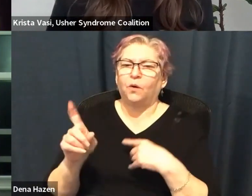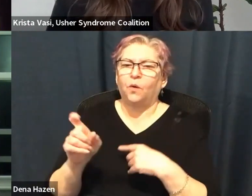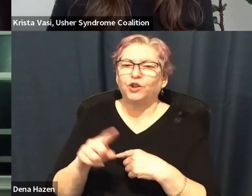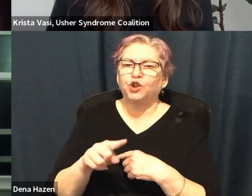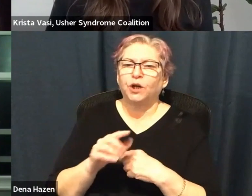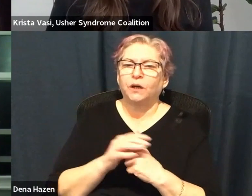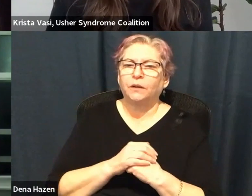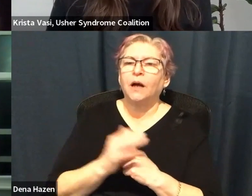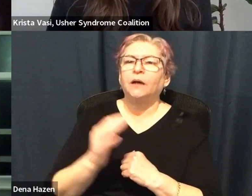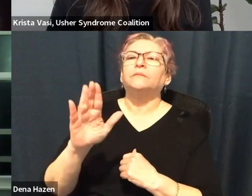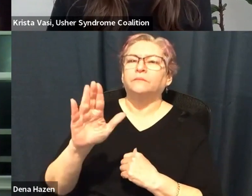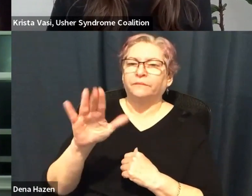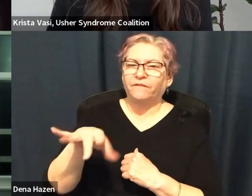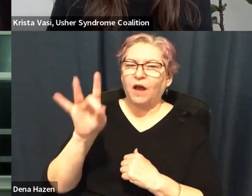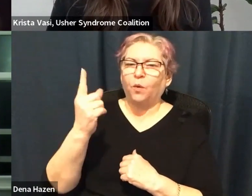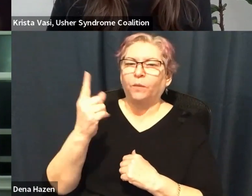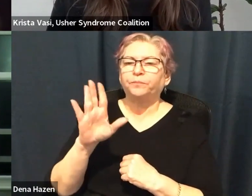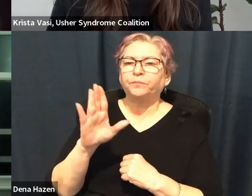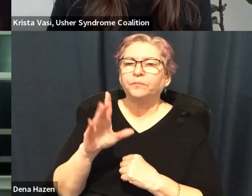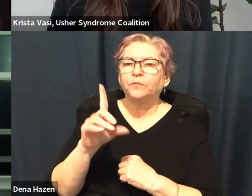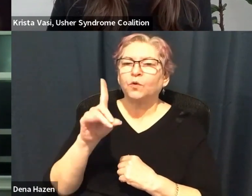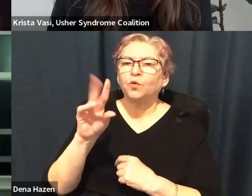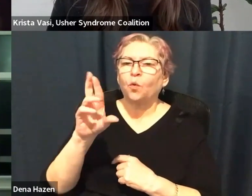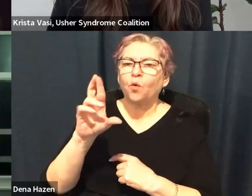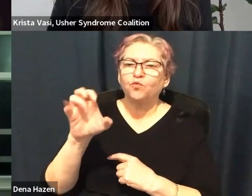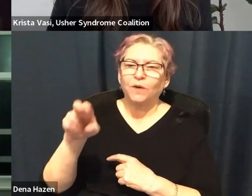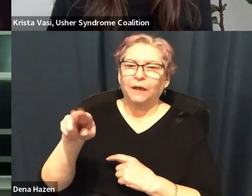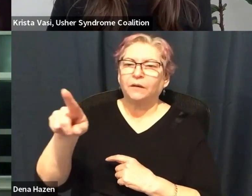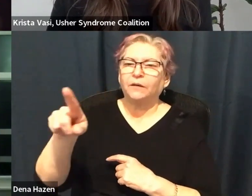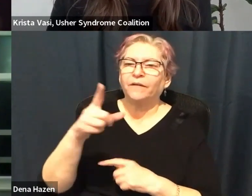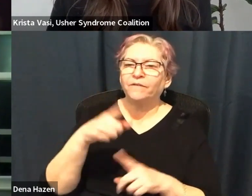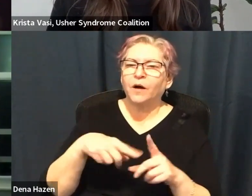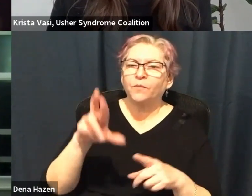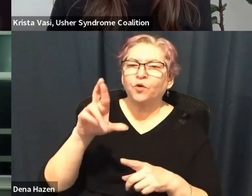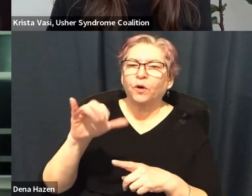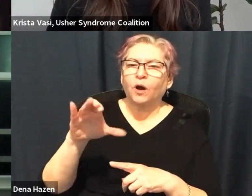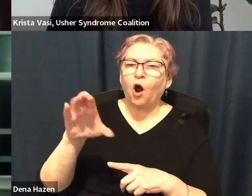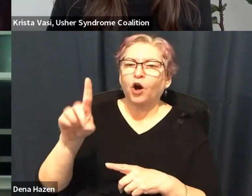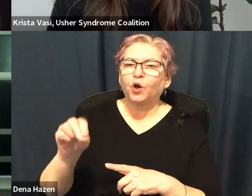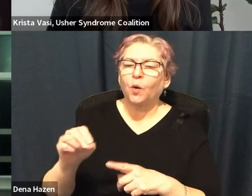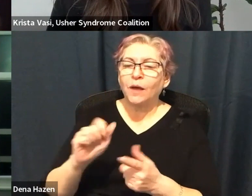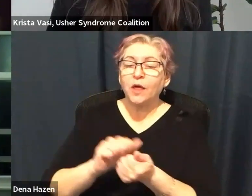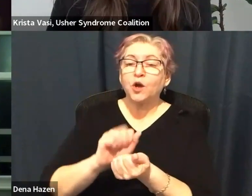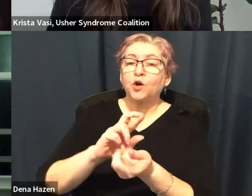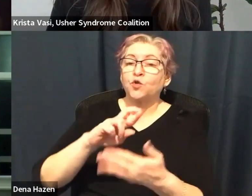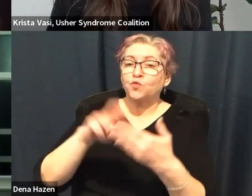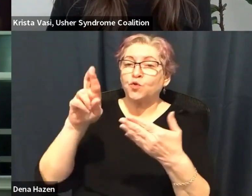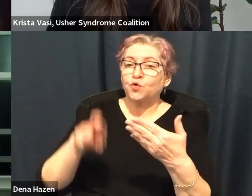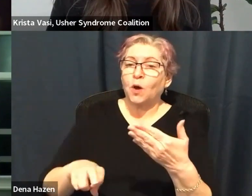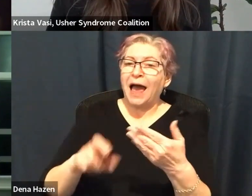Ah, Doreen, maybe one for you from Ricardo, "How do the results translate to visual field, a.k.a.